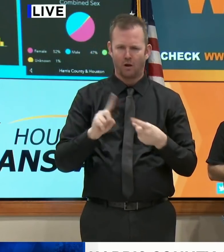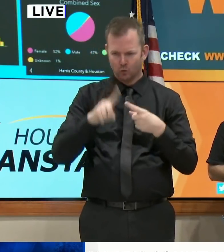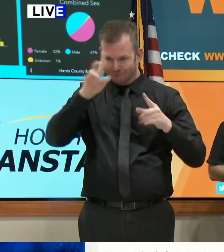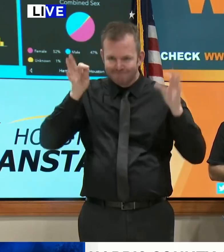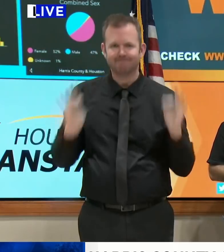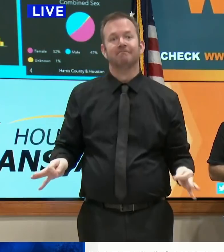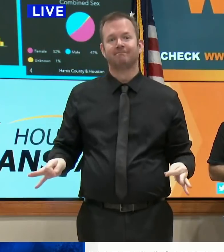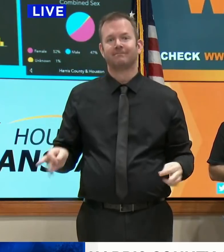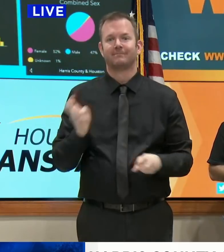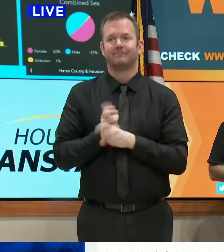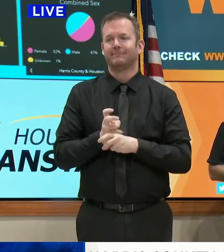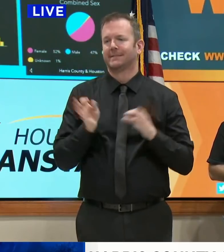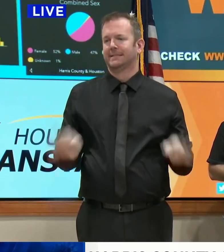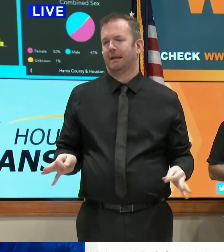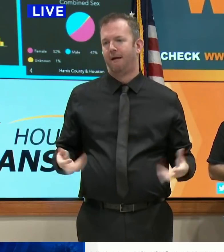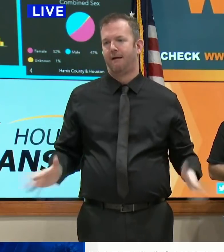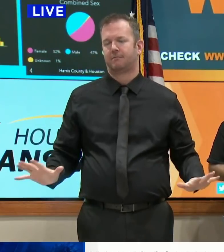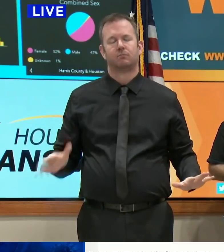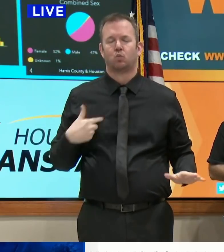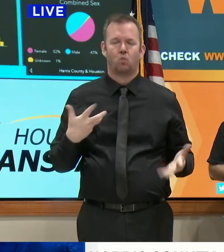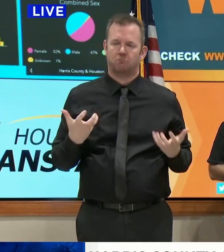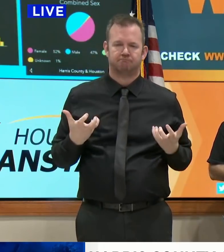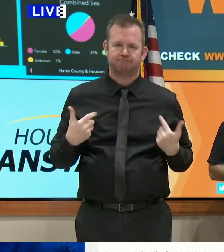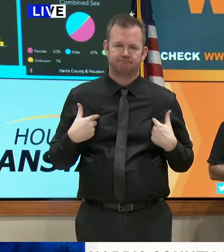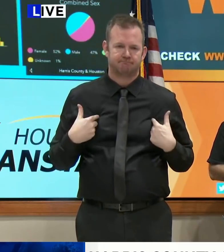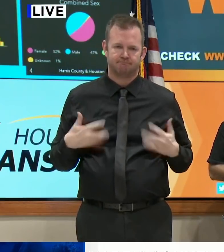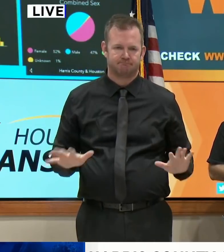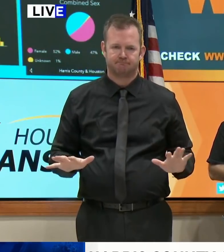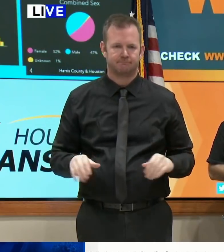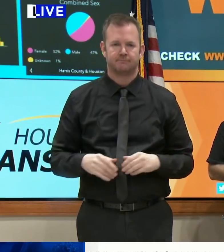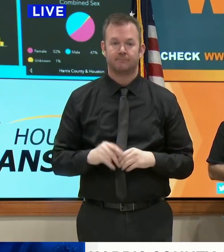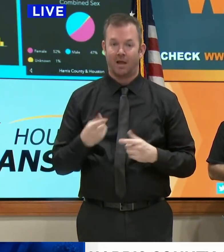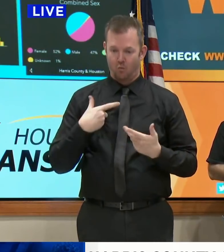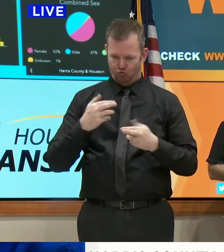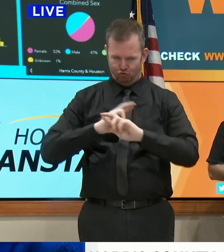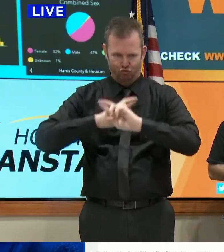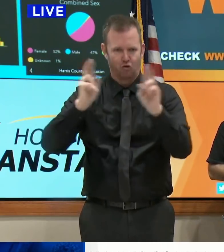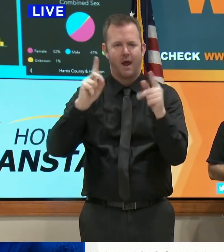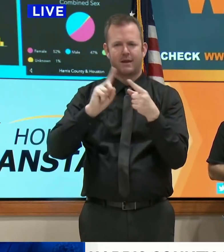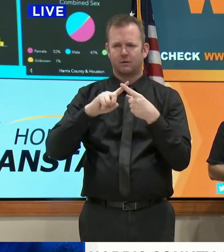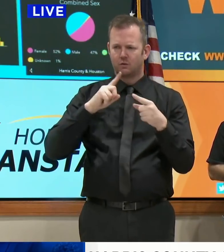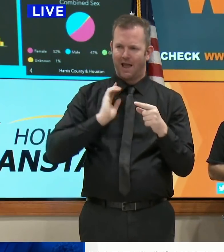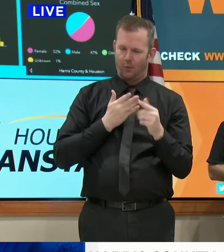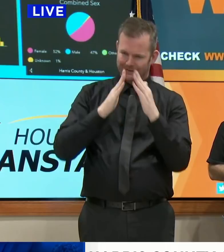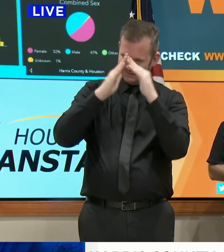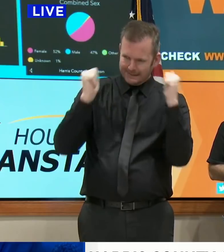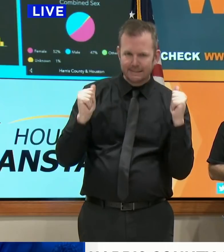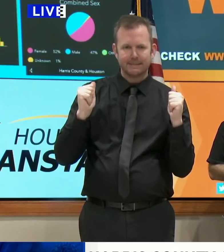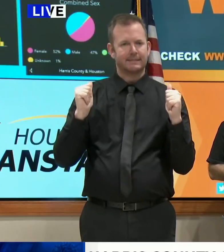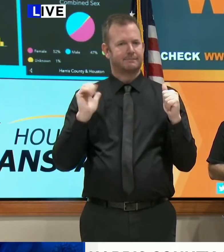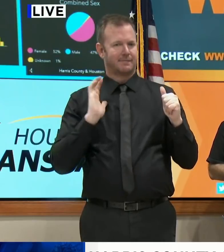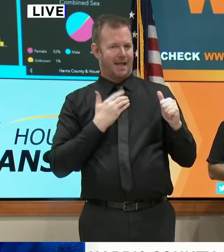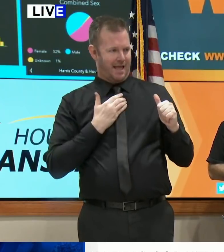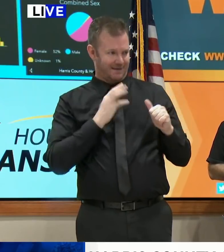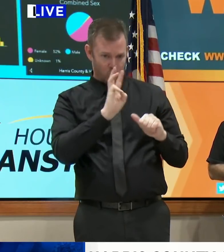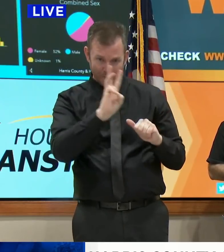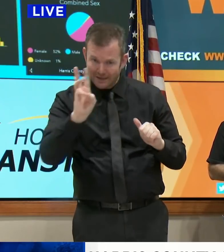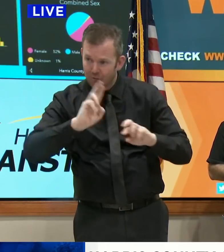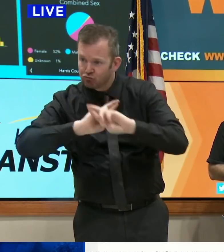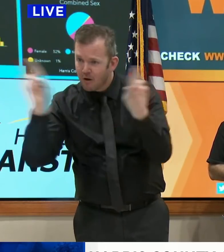cases, isolate them and everybody else can still work everybody else can still work and so I don’t want to have to and so I don’t want to have to use the big hammer gun we had use the big hammer gun we had to the first time because there to the first time because there simply weren’t supplies simply weren’t supplies available County was ready to